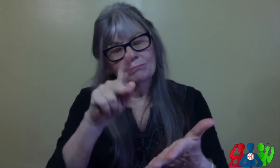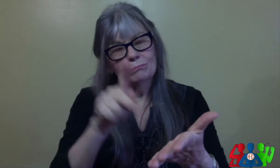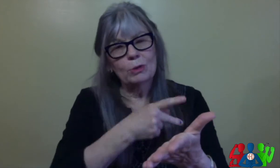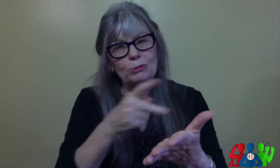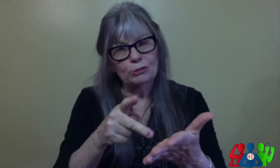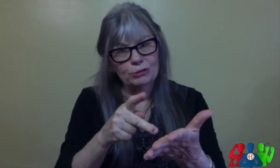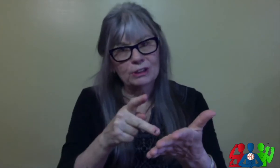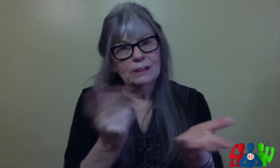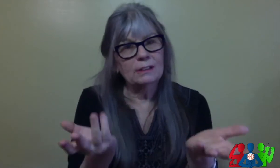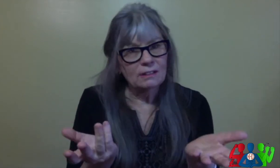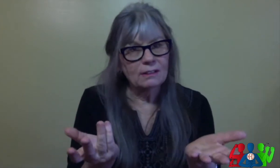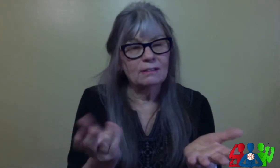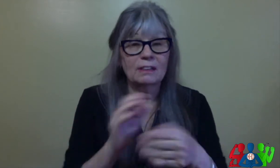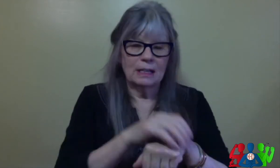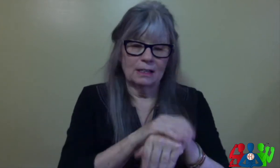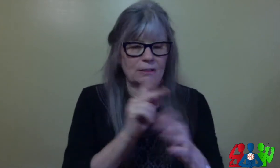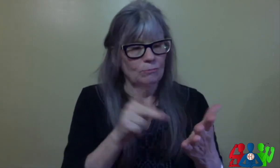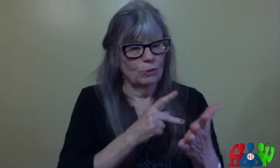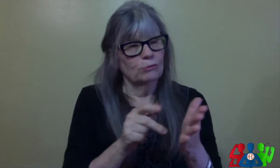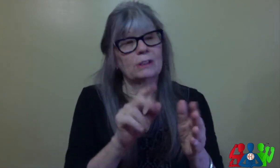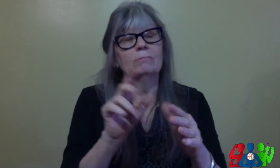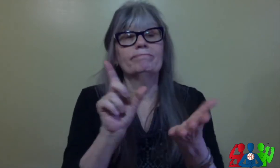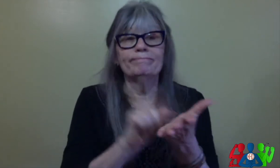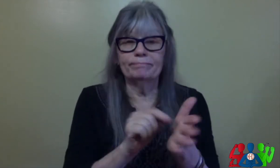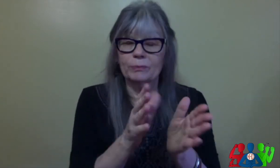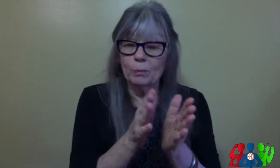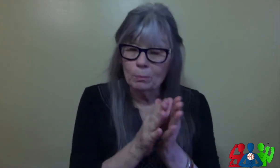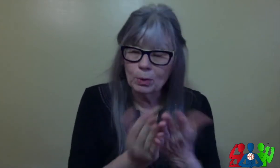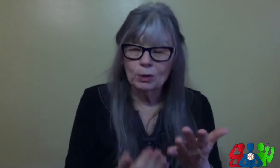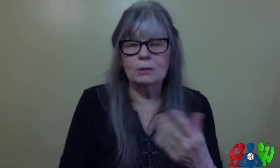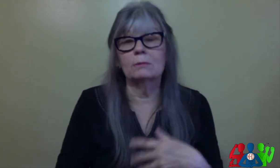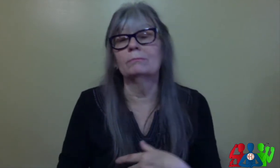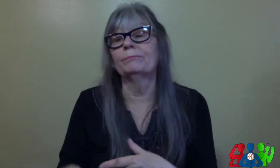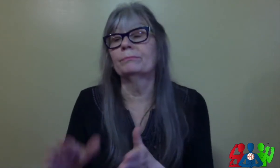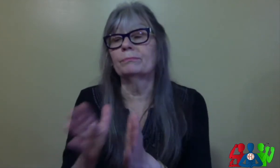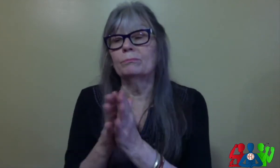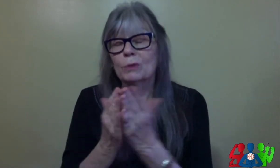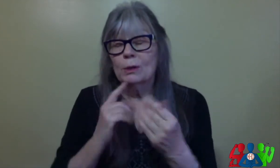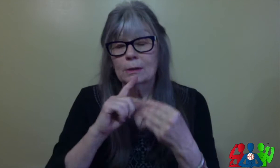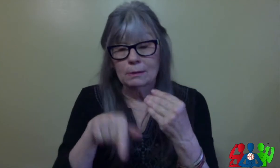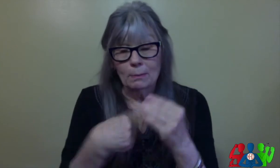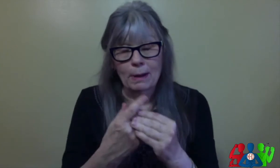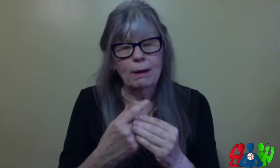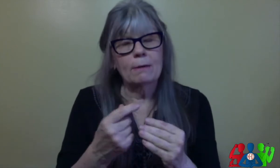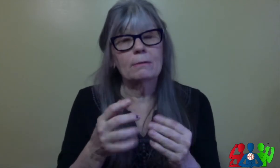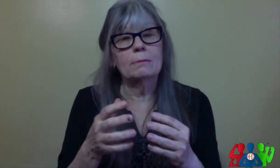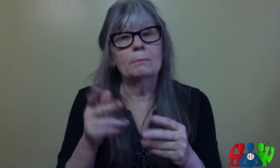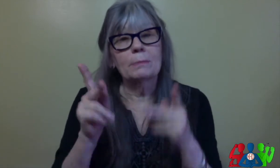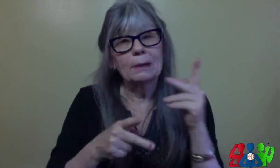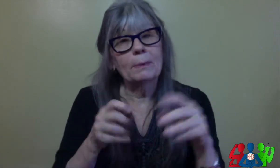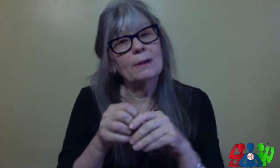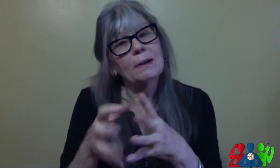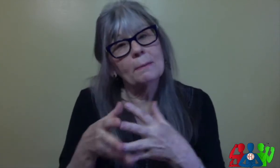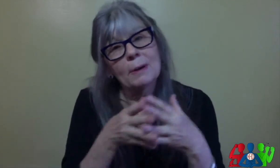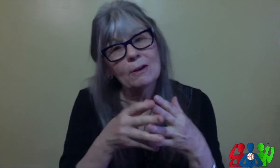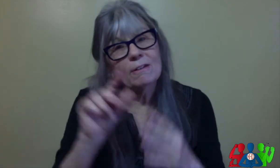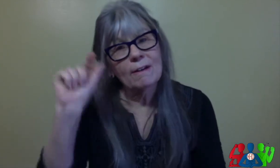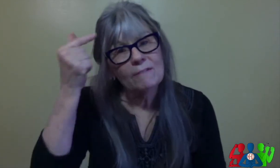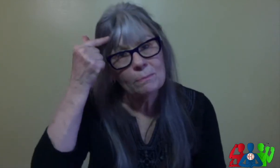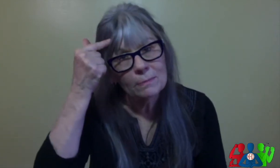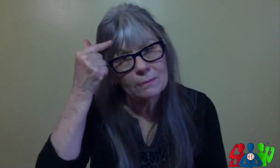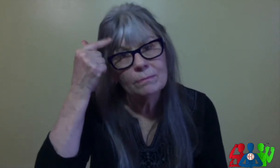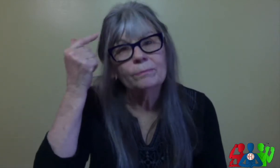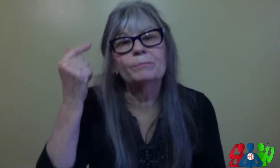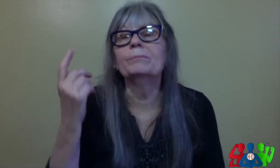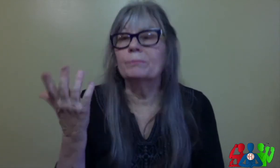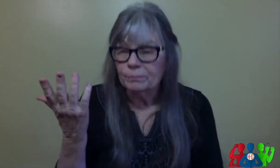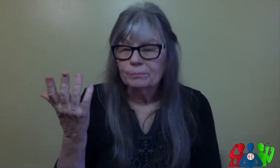she has a quite a fascinating story. She later became very interested in English poetry.